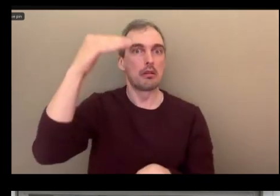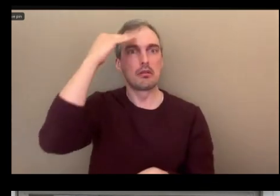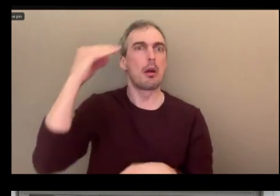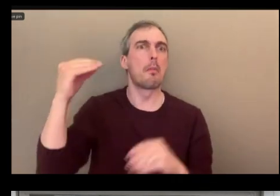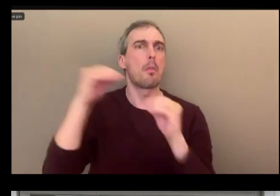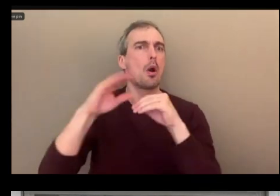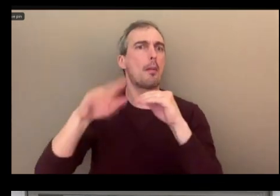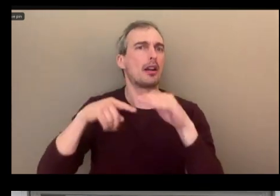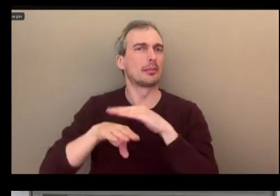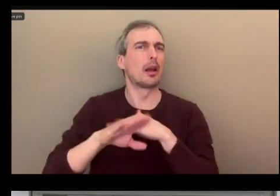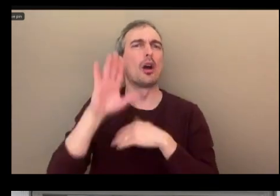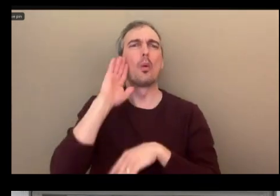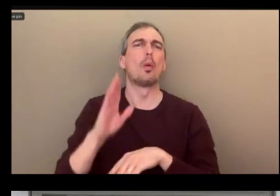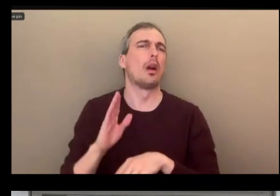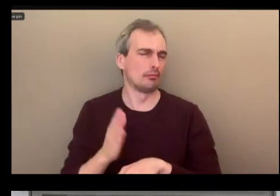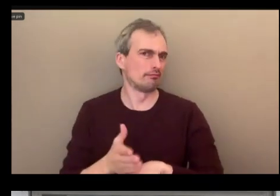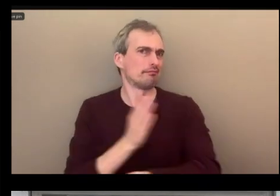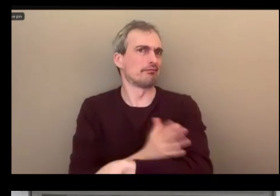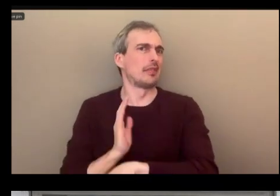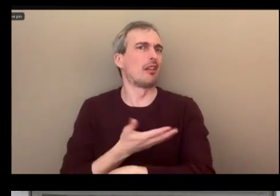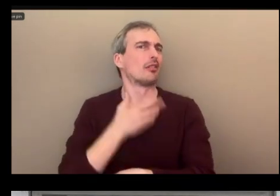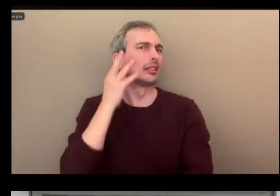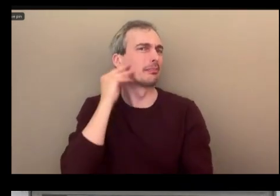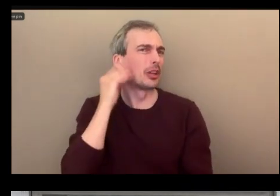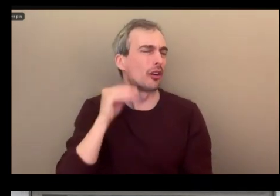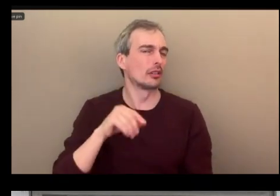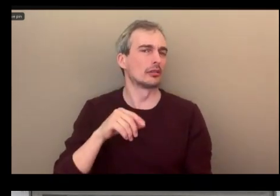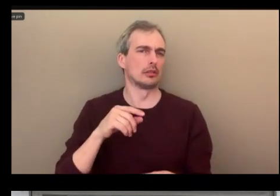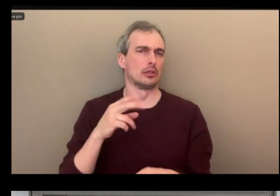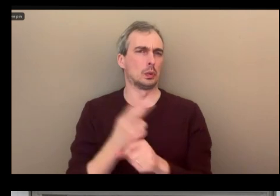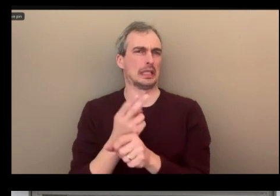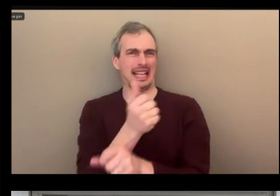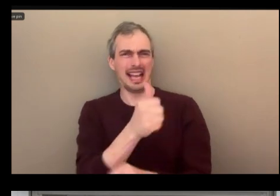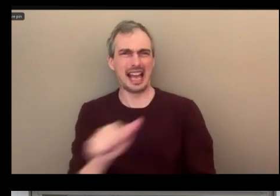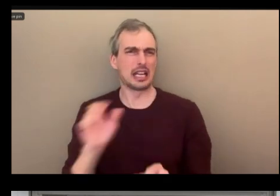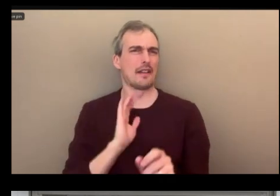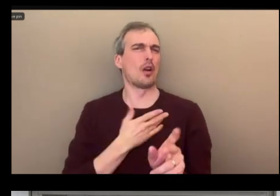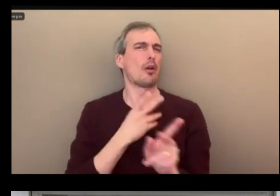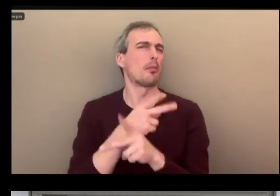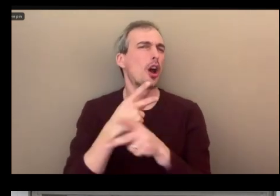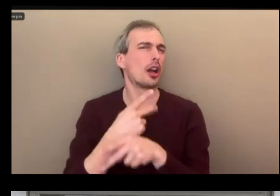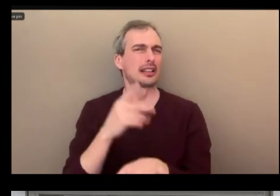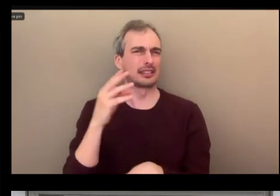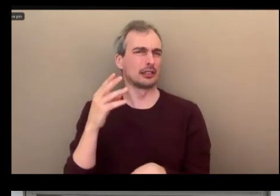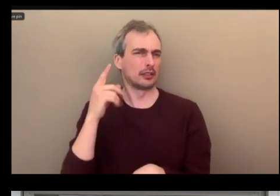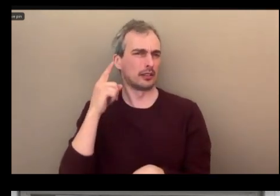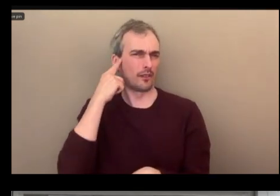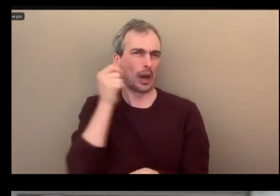webinars from there, lectures, we do live demos as well, from that perspective.